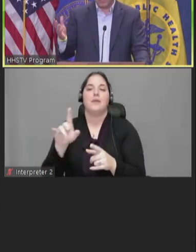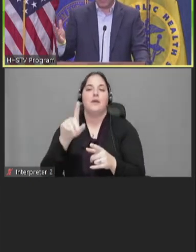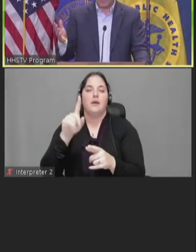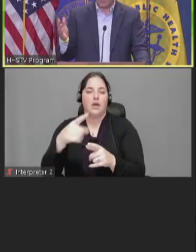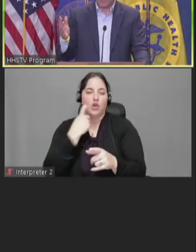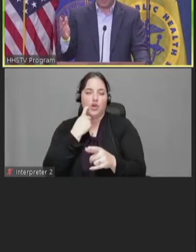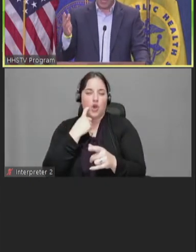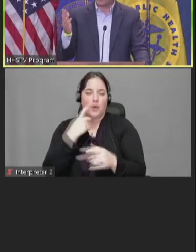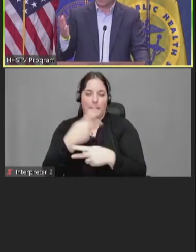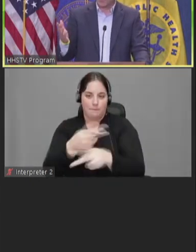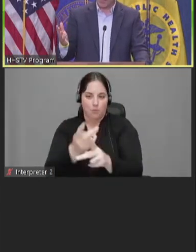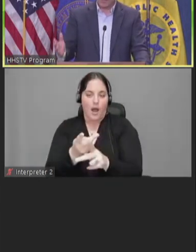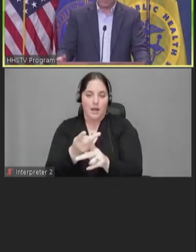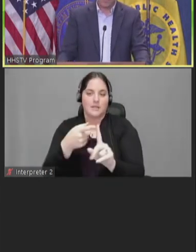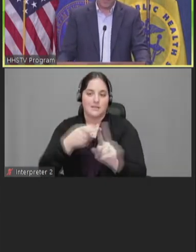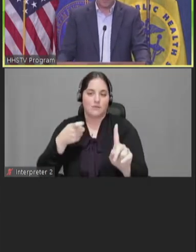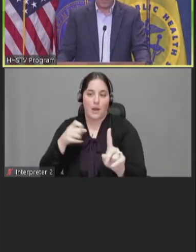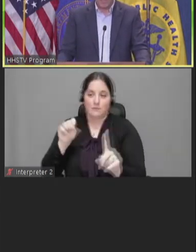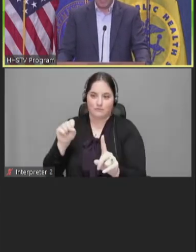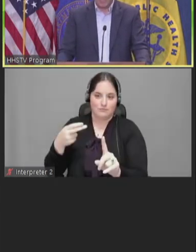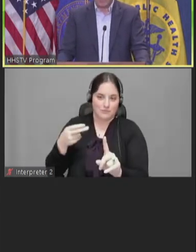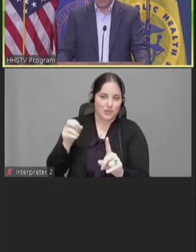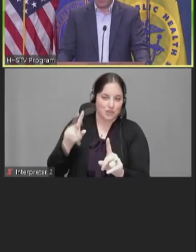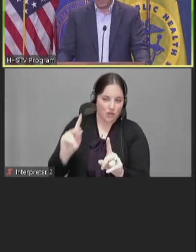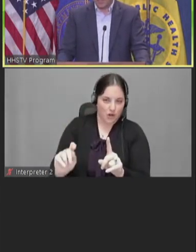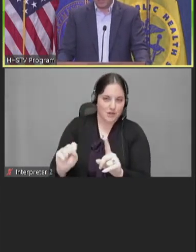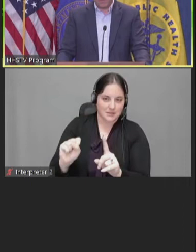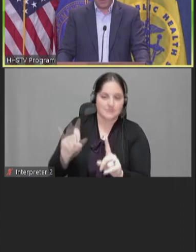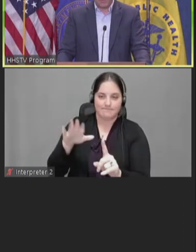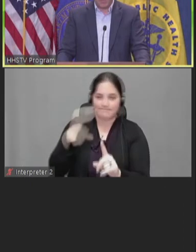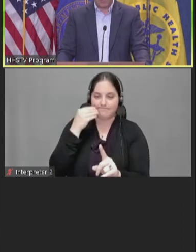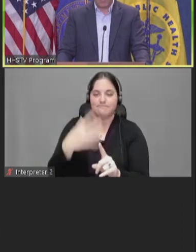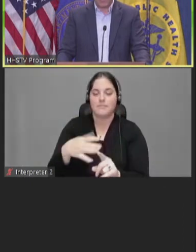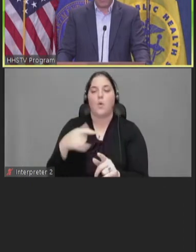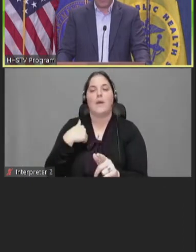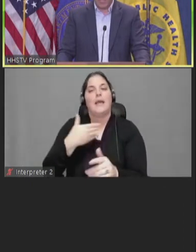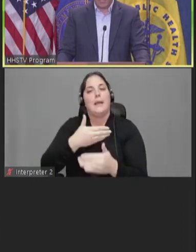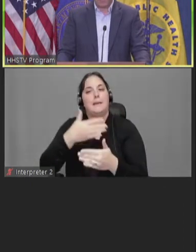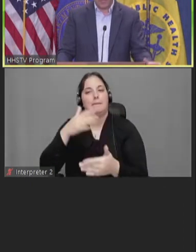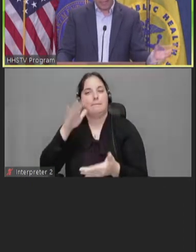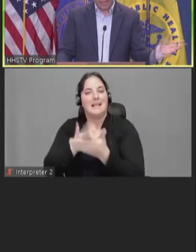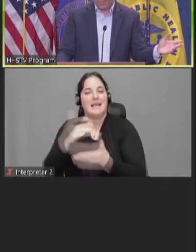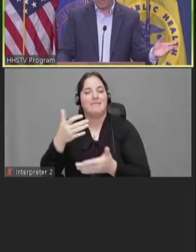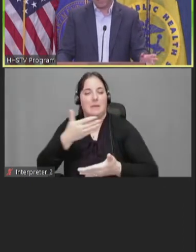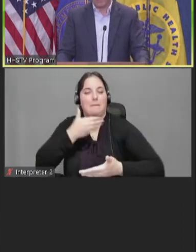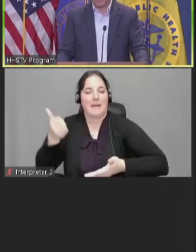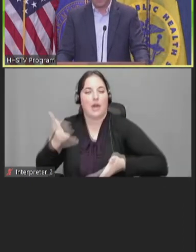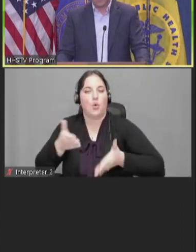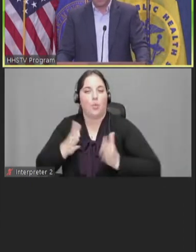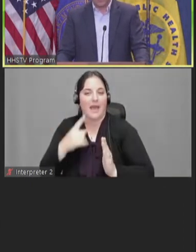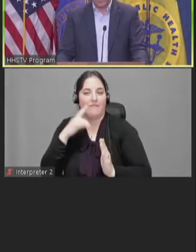is derived from sharks. And we believe there's a better way to do that. And with NIH funding, we,